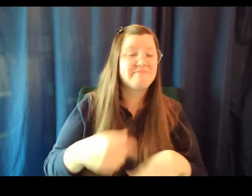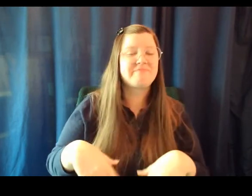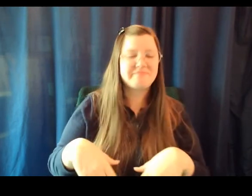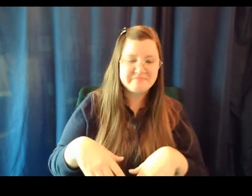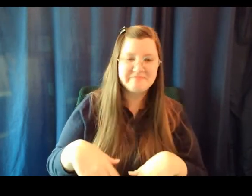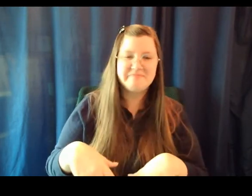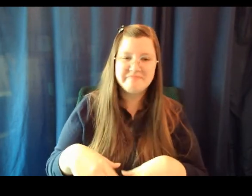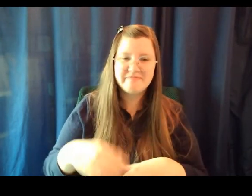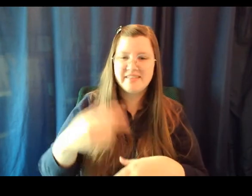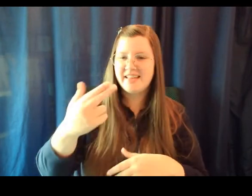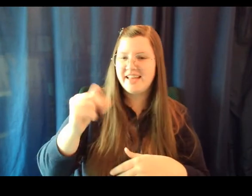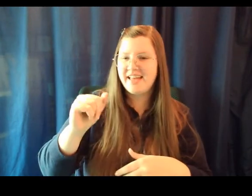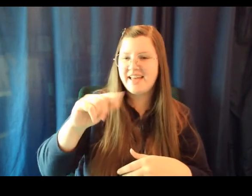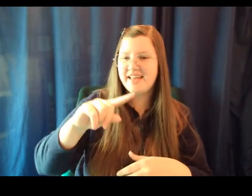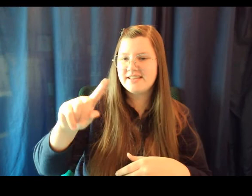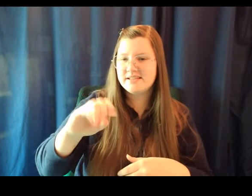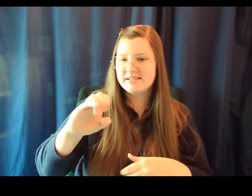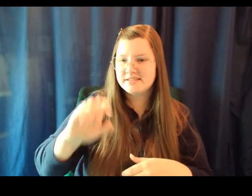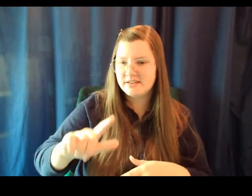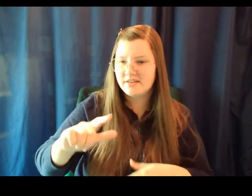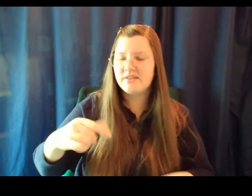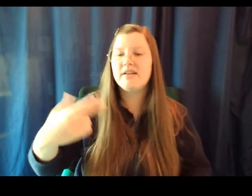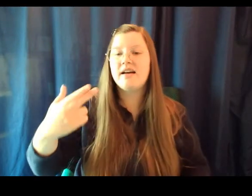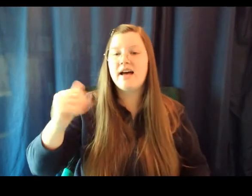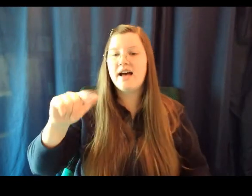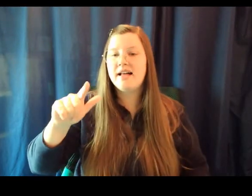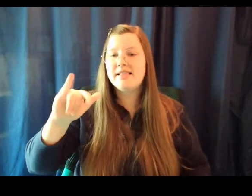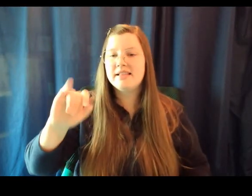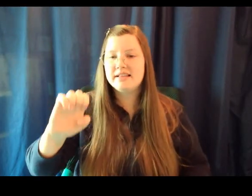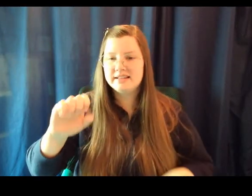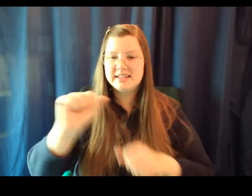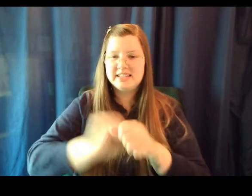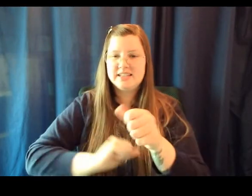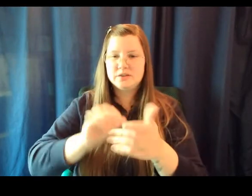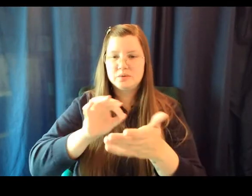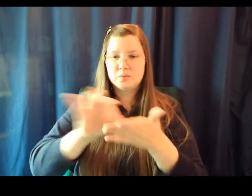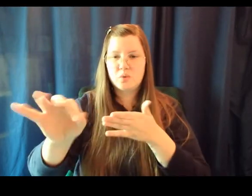Waram each scored 8.